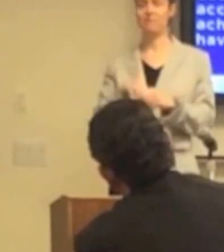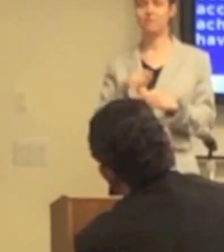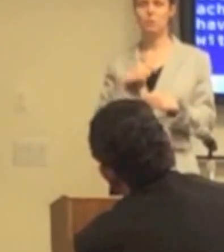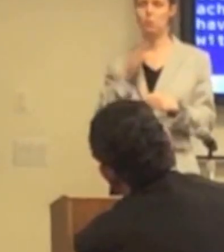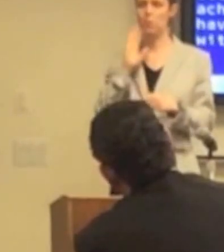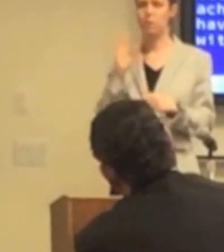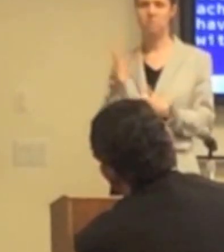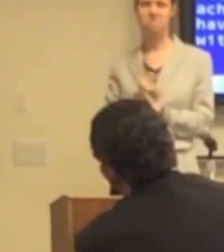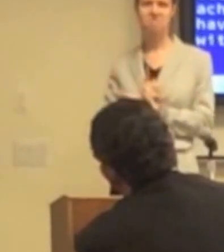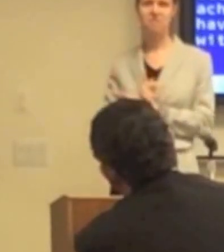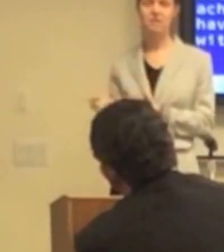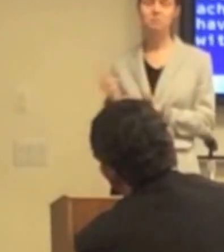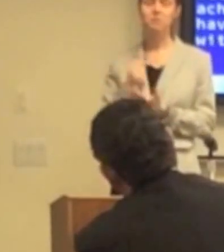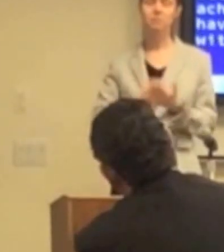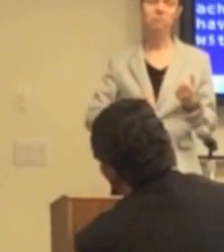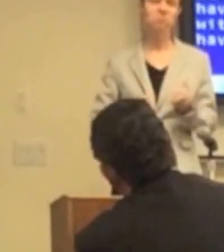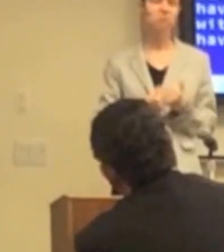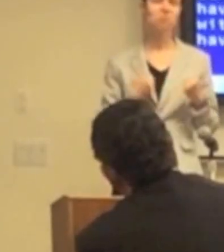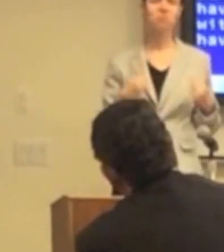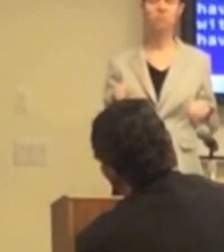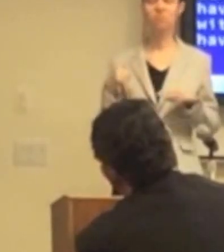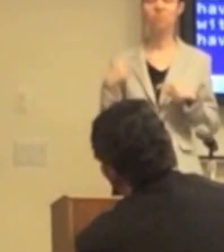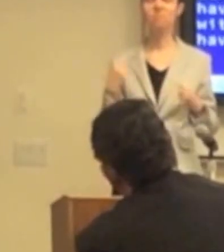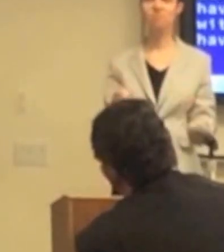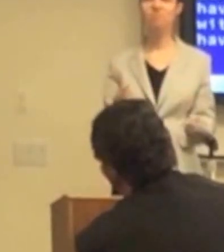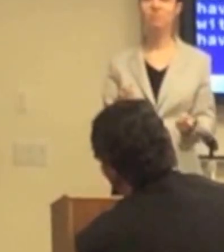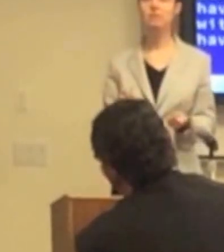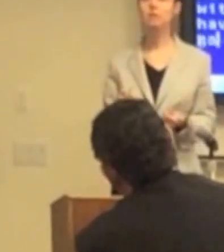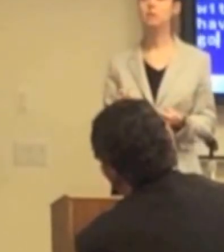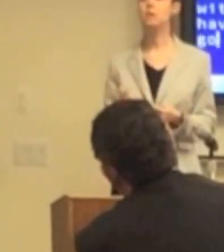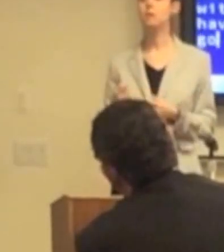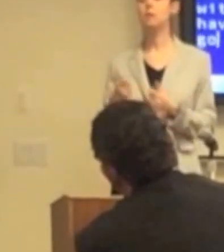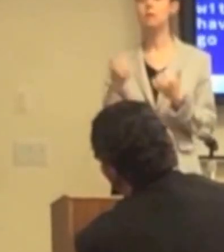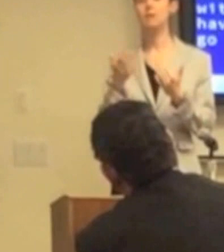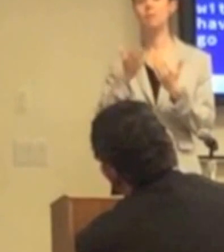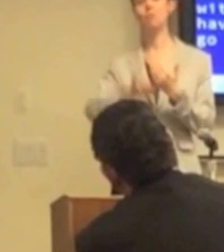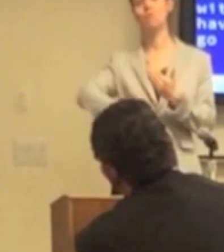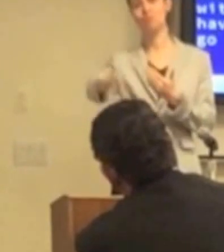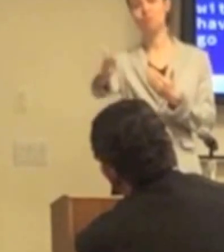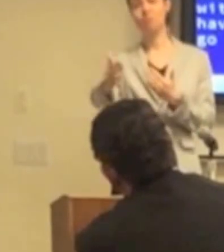How far I have come and have yet to go is testament to the way we can